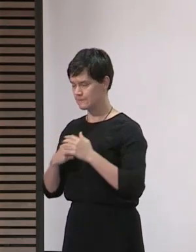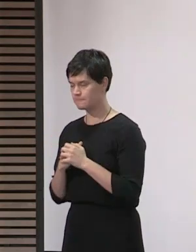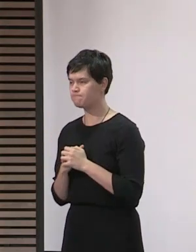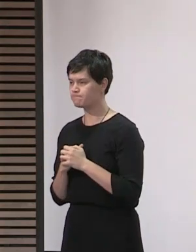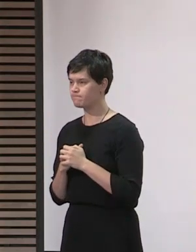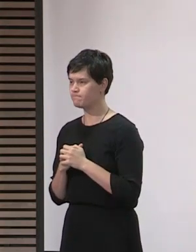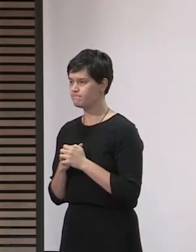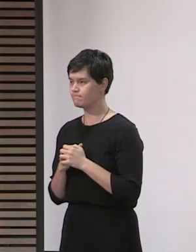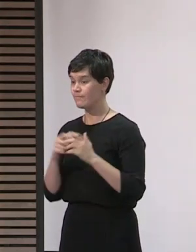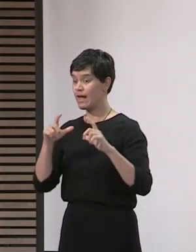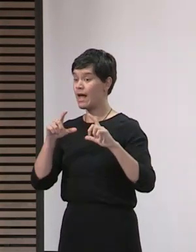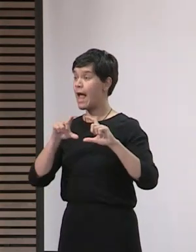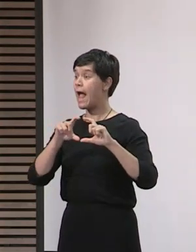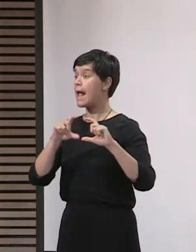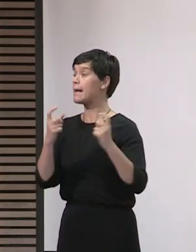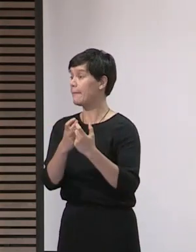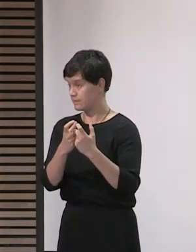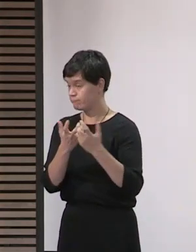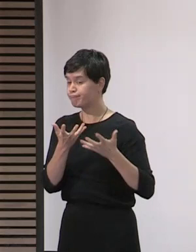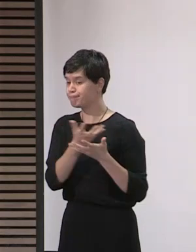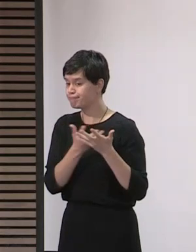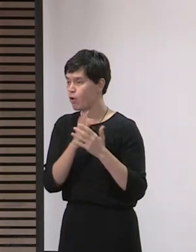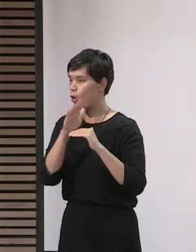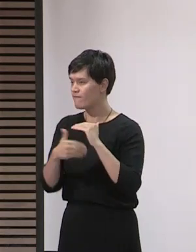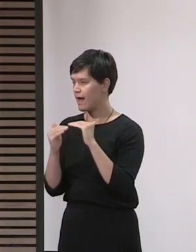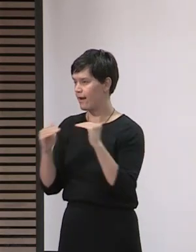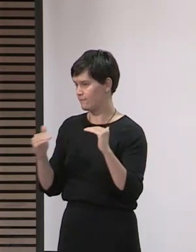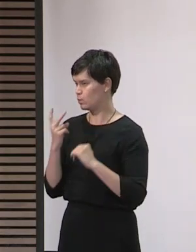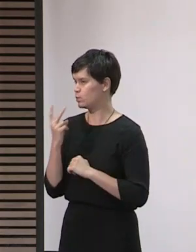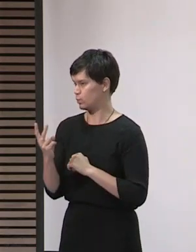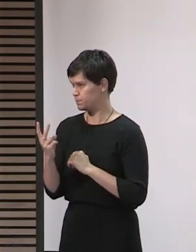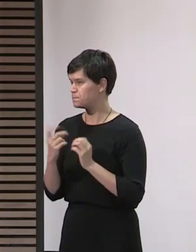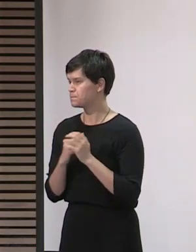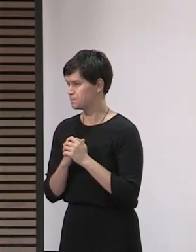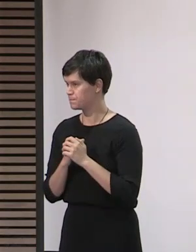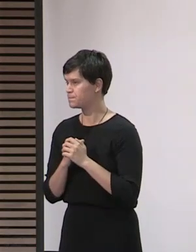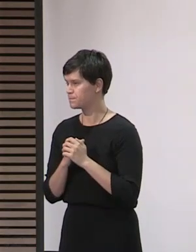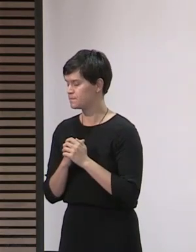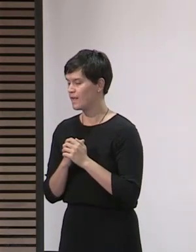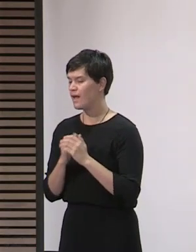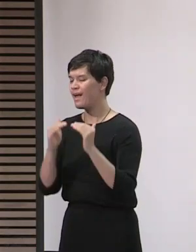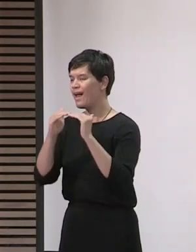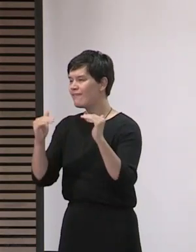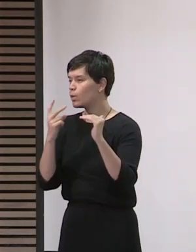support our local economies as well. As signalled last week,